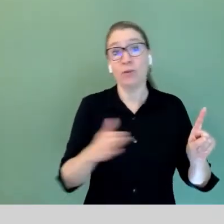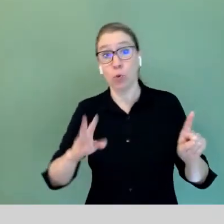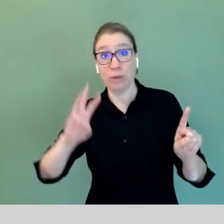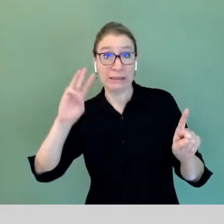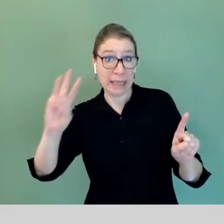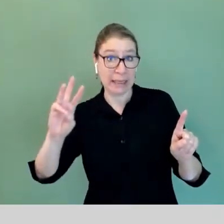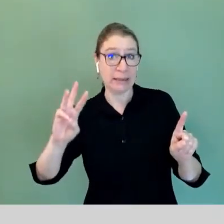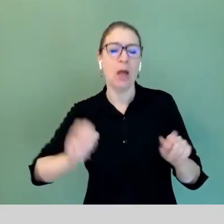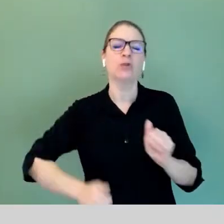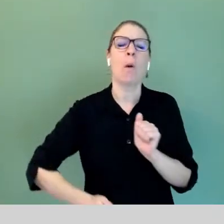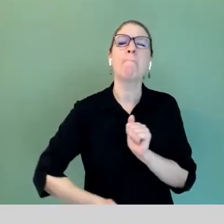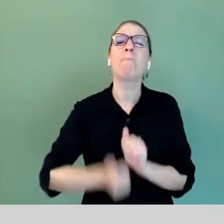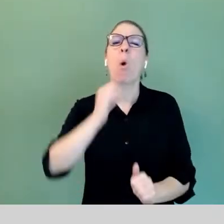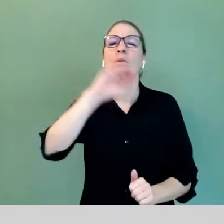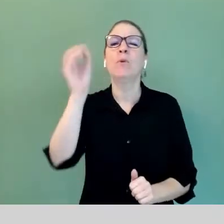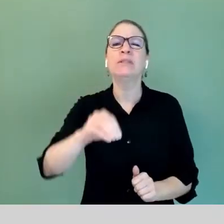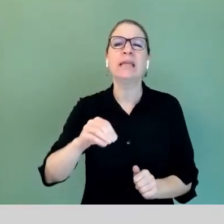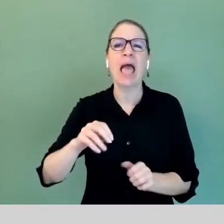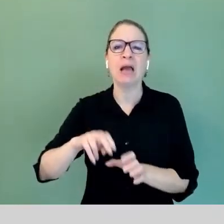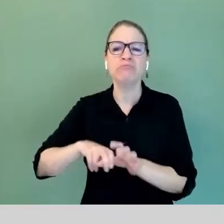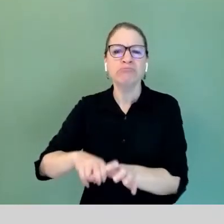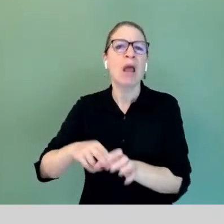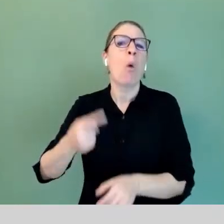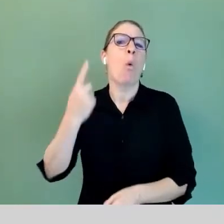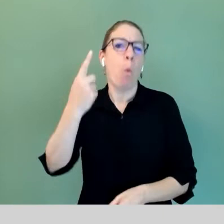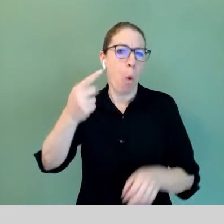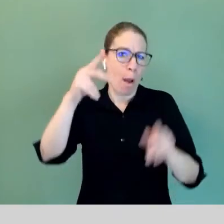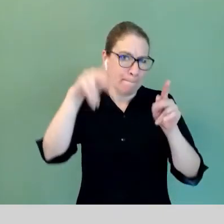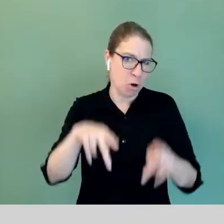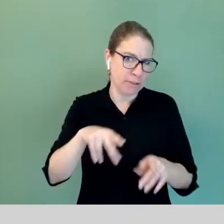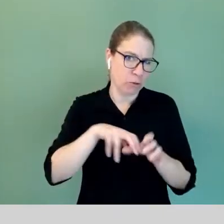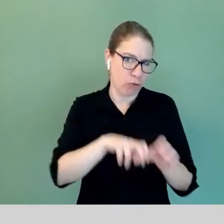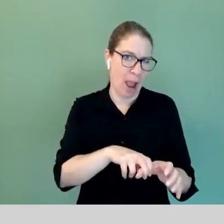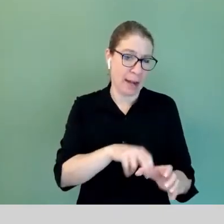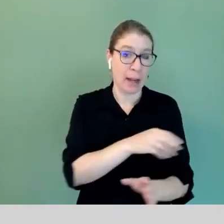So the majority of taxi rides have one passengers, up through to six passengers.